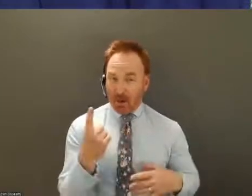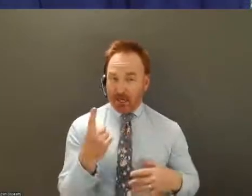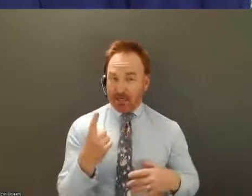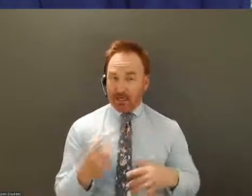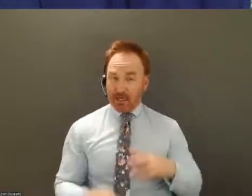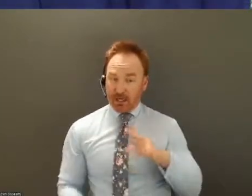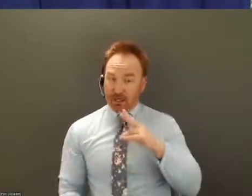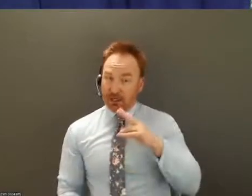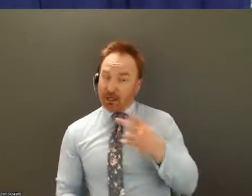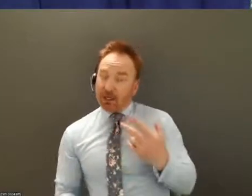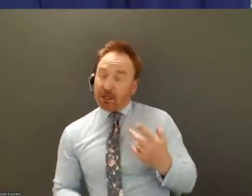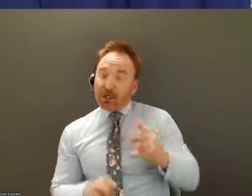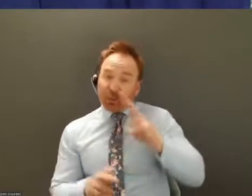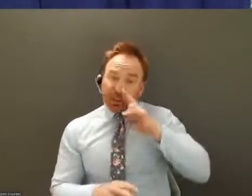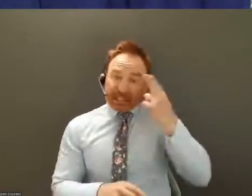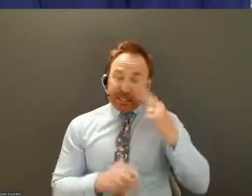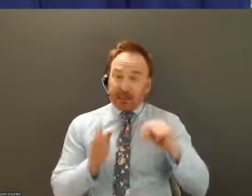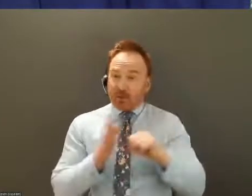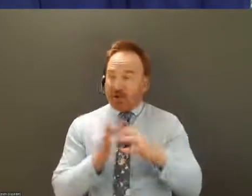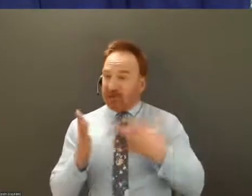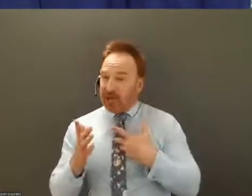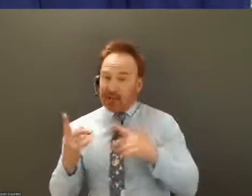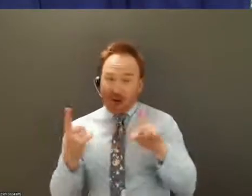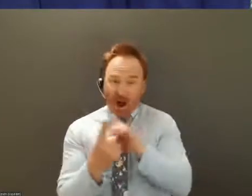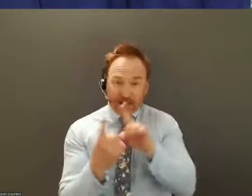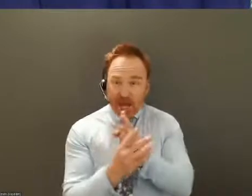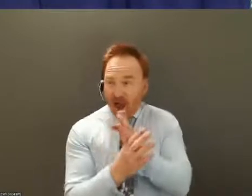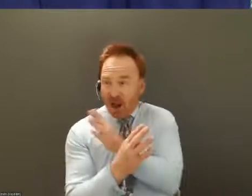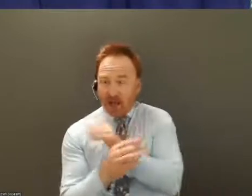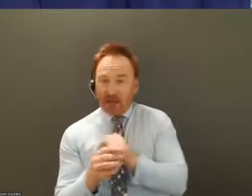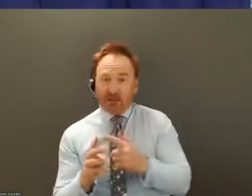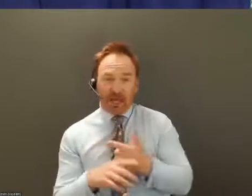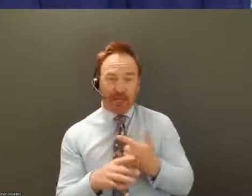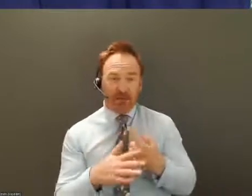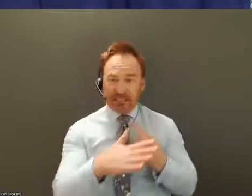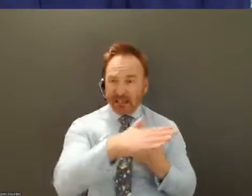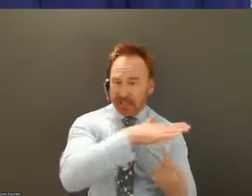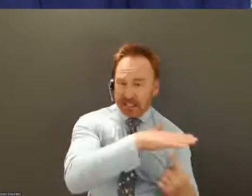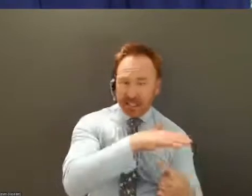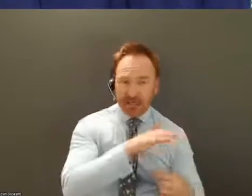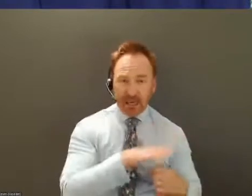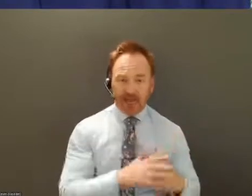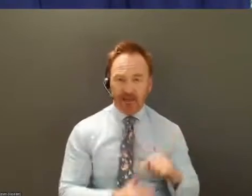morning and by this afternoon those numbers maybe slightly